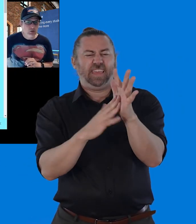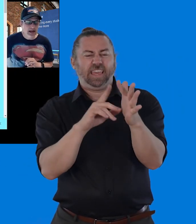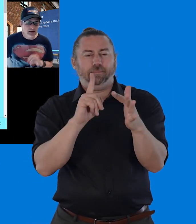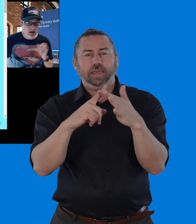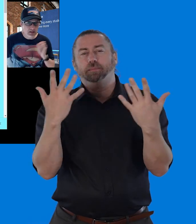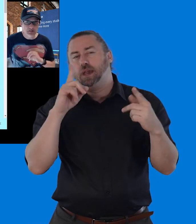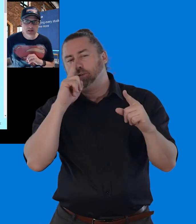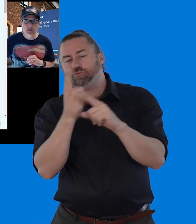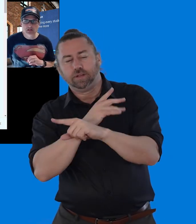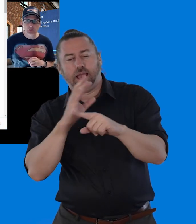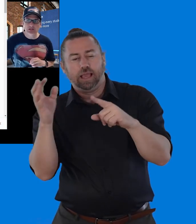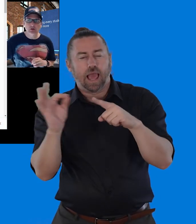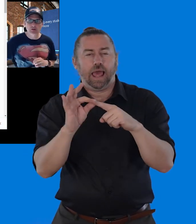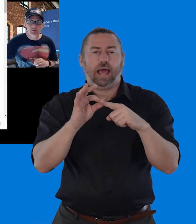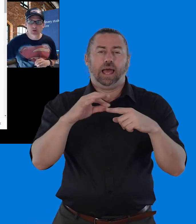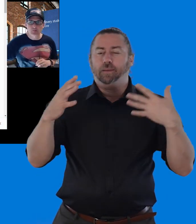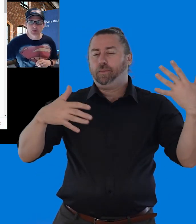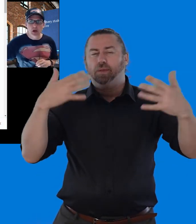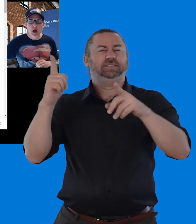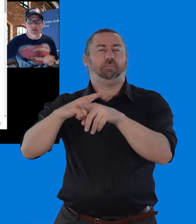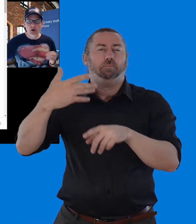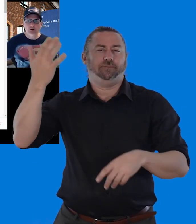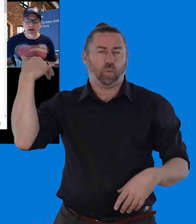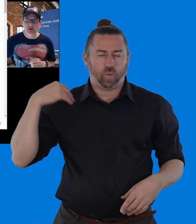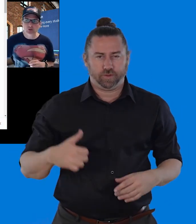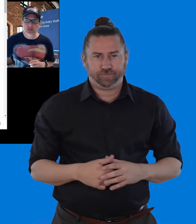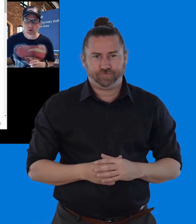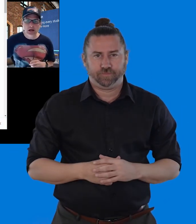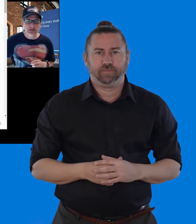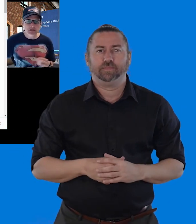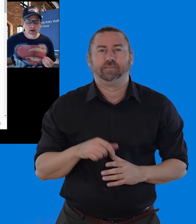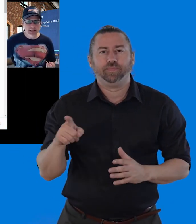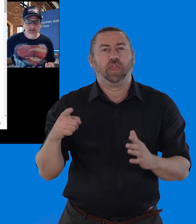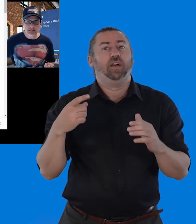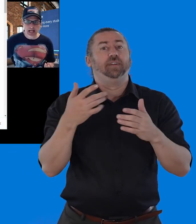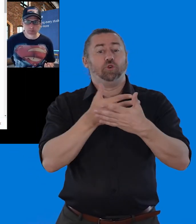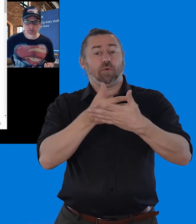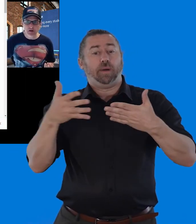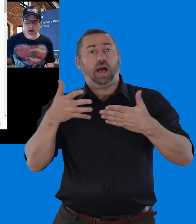and all that kind of thing, just like you saw before. I've got grammar tools as well, so I can syllabify.